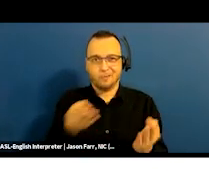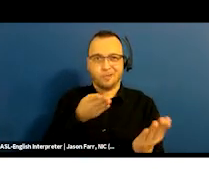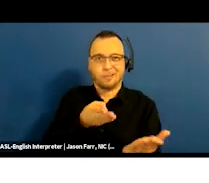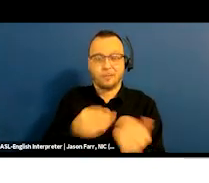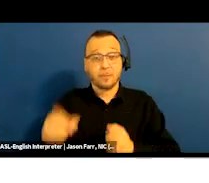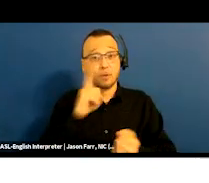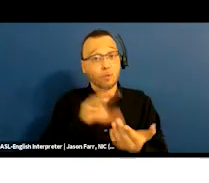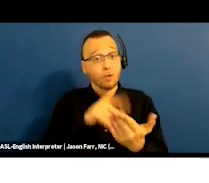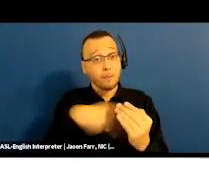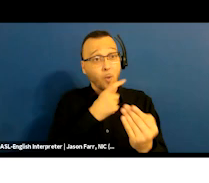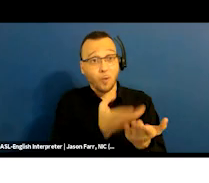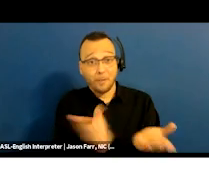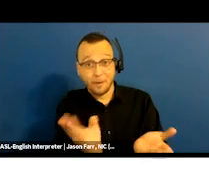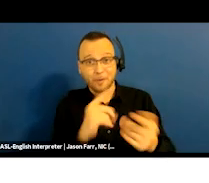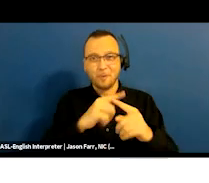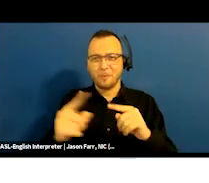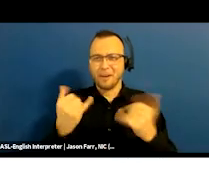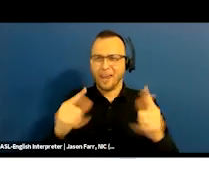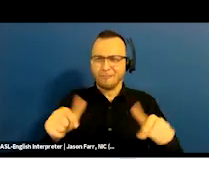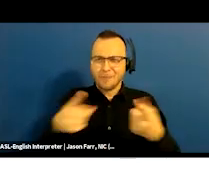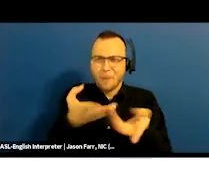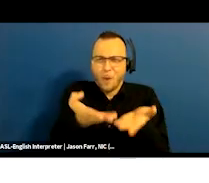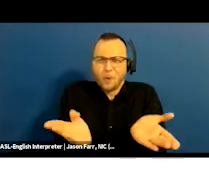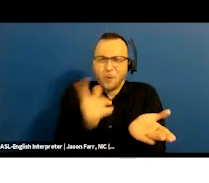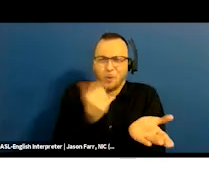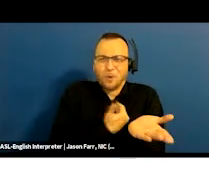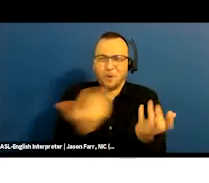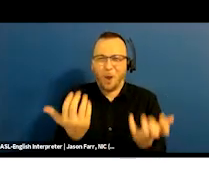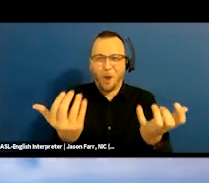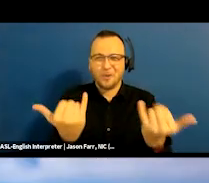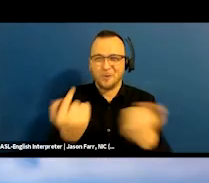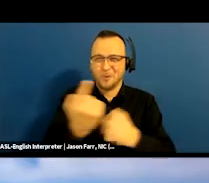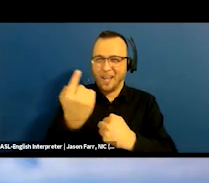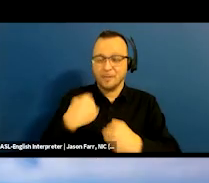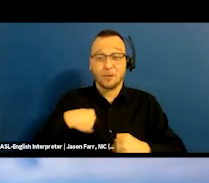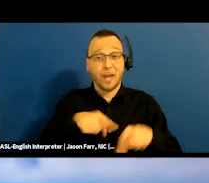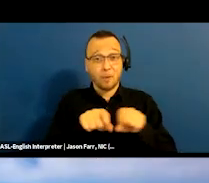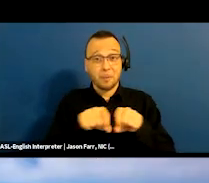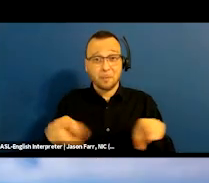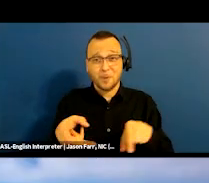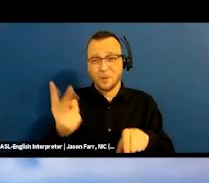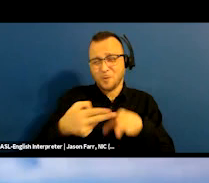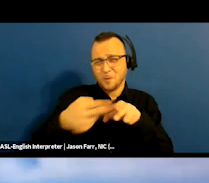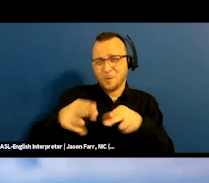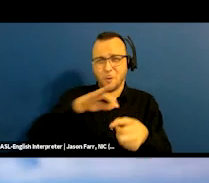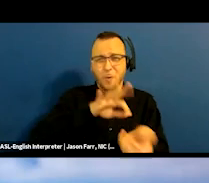and in a Narcan Rescue Course. So again, they have many more details and you'll learn more about them throughout the today's webinar